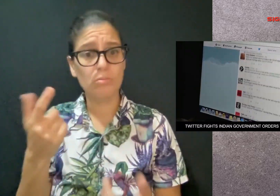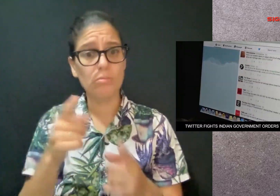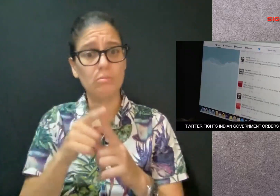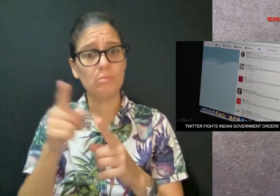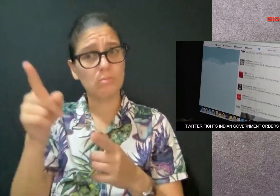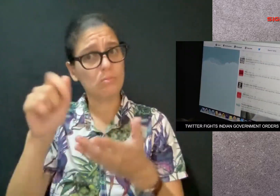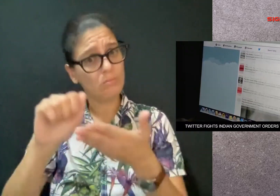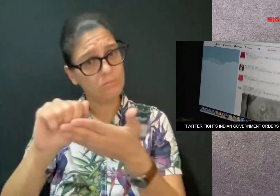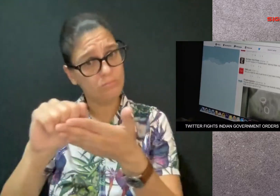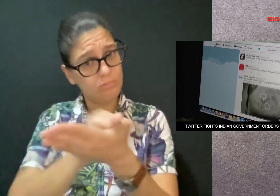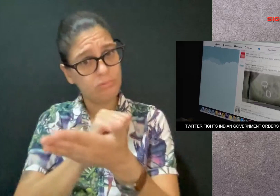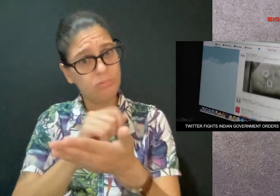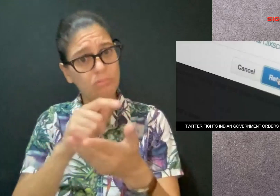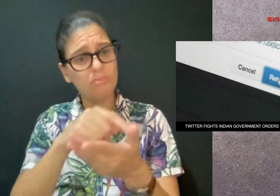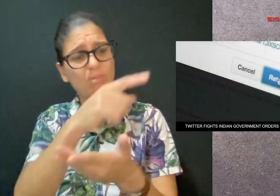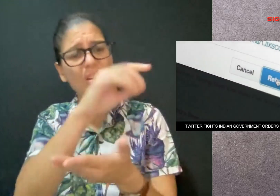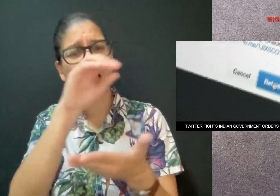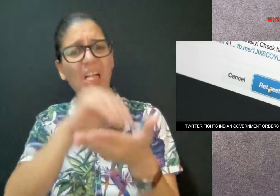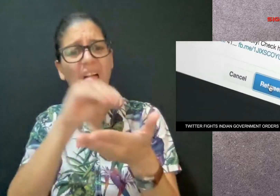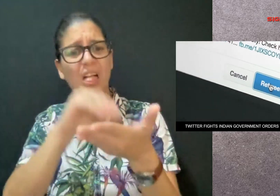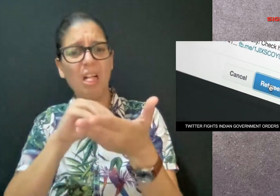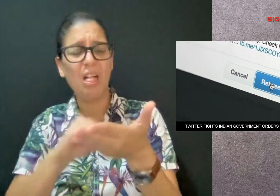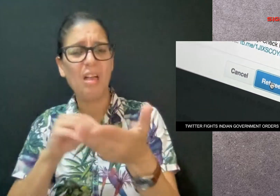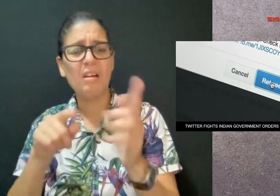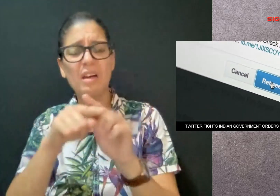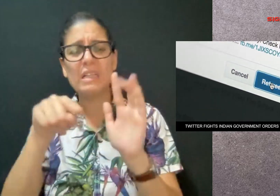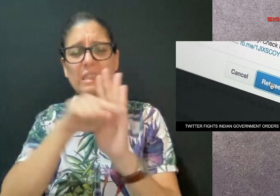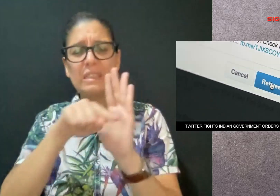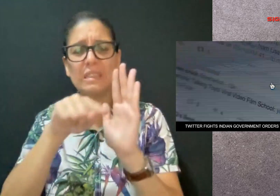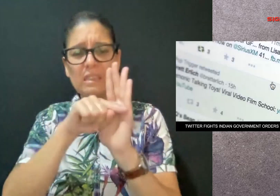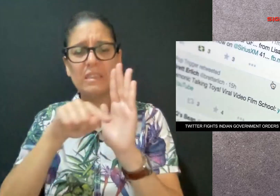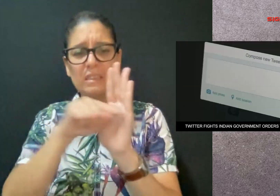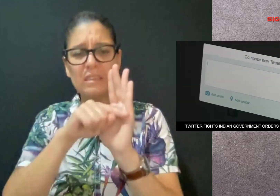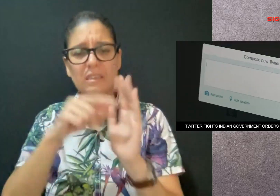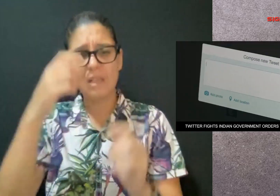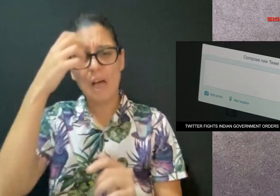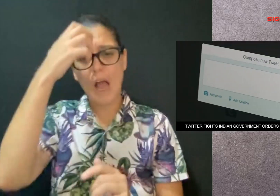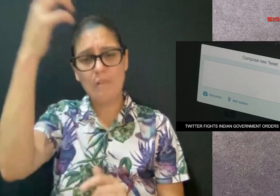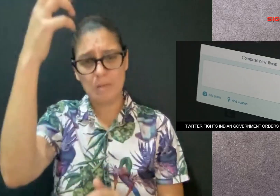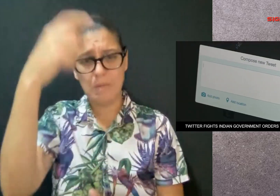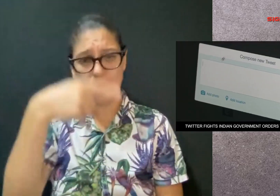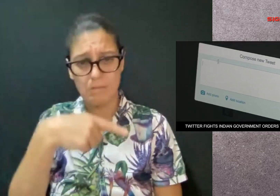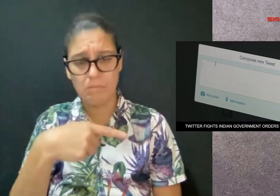in the past authorities have asked Twitter to remove posts critical of the government